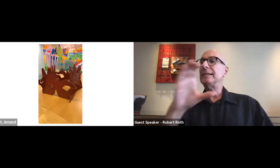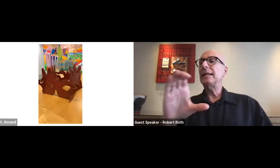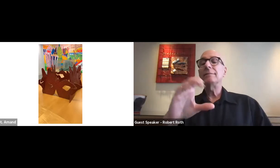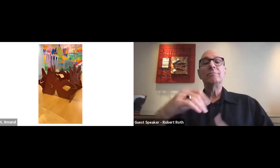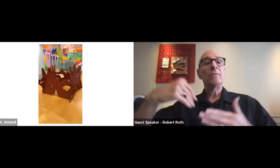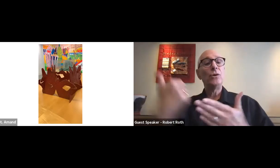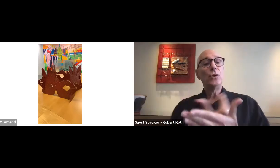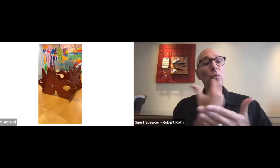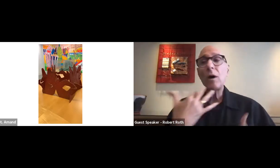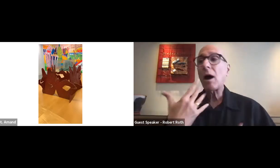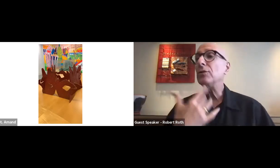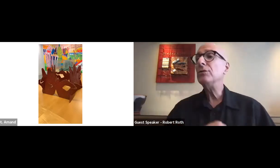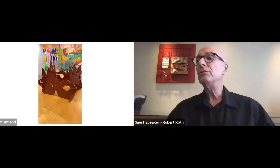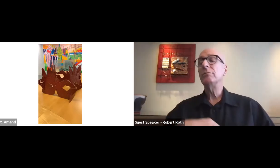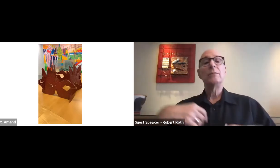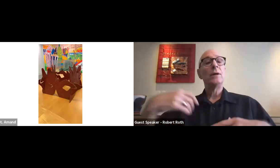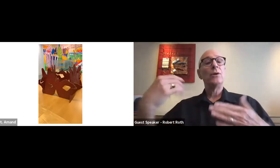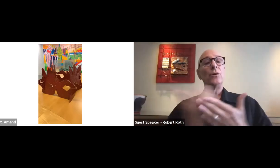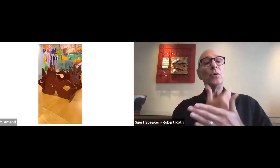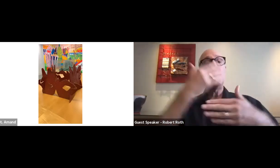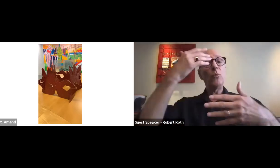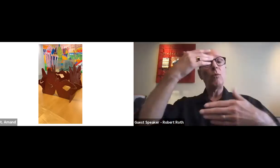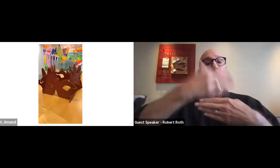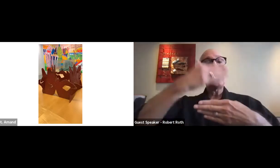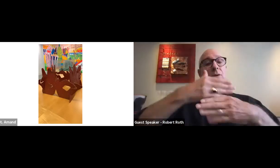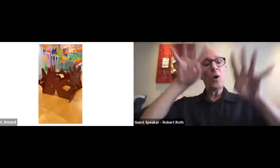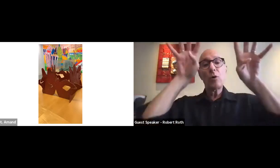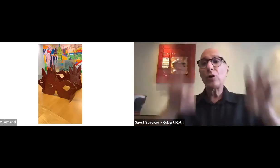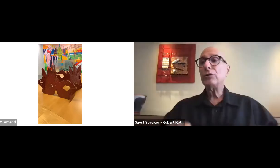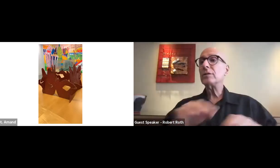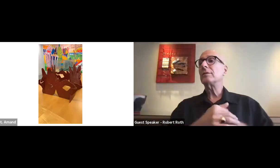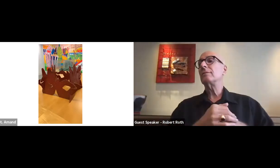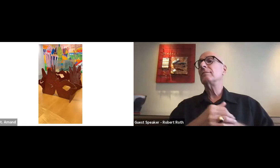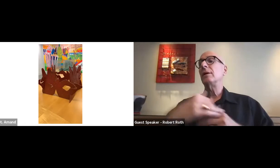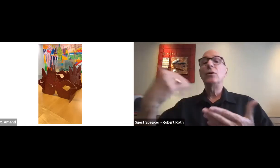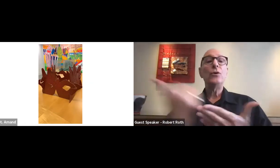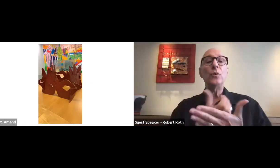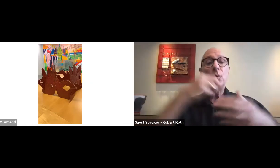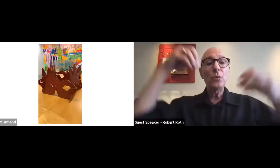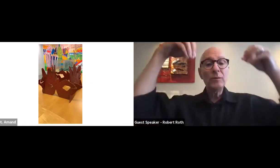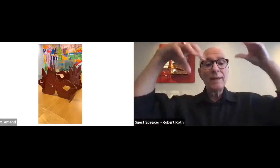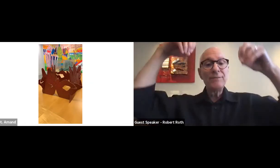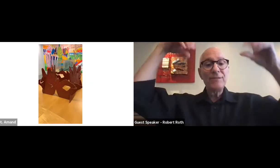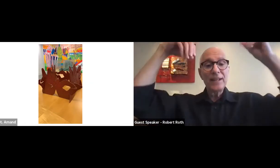It was a gathering place for the community at DCARA, and he painted it new colors